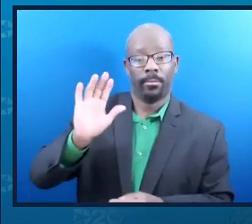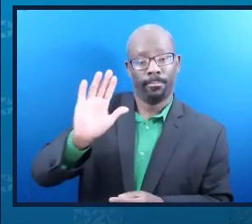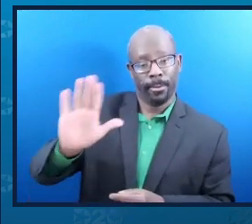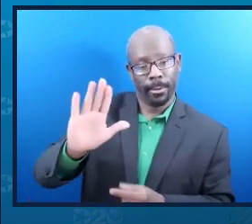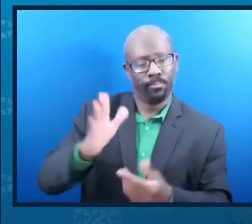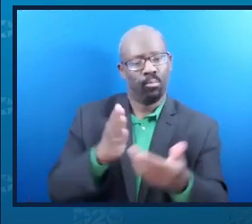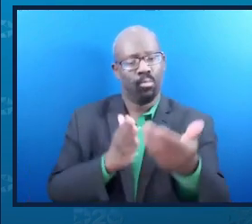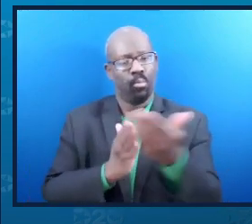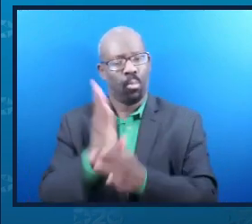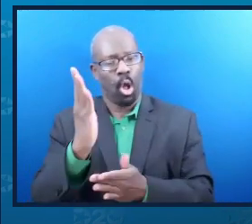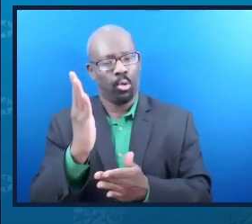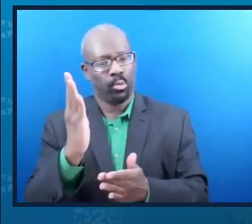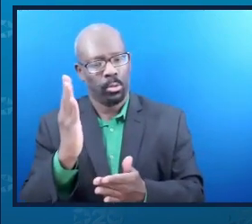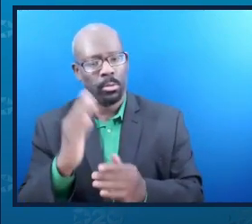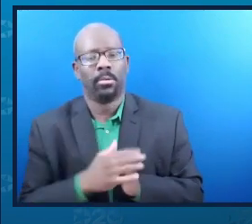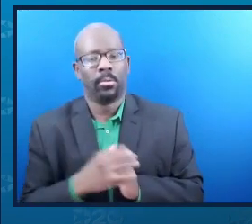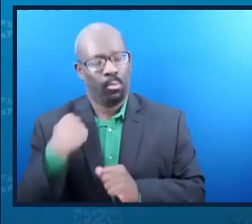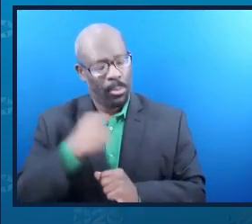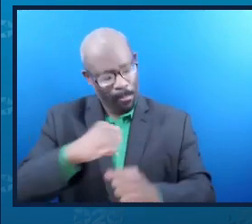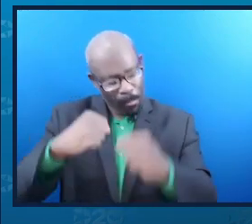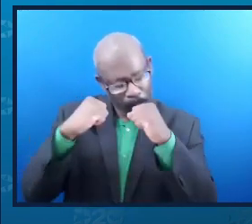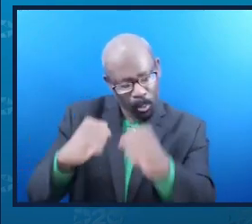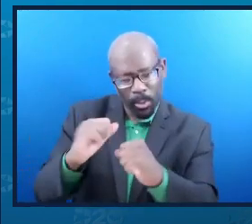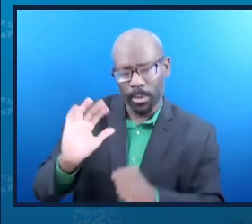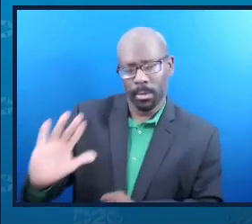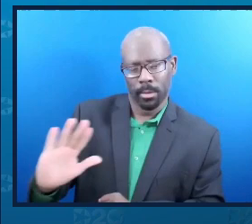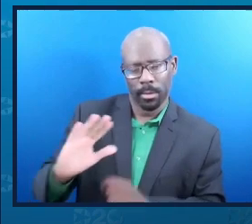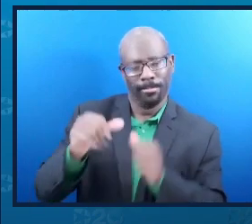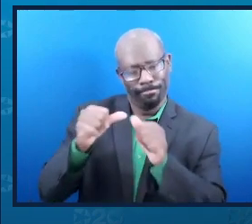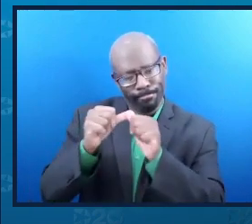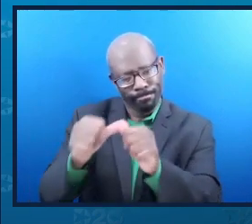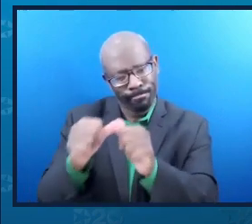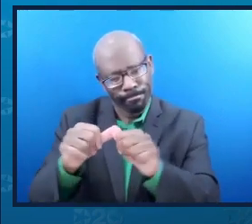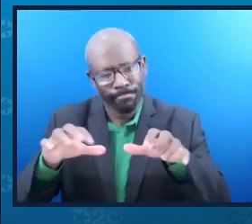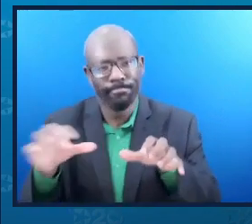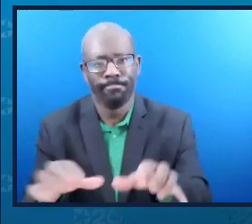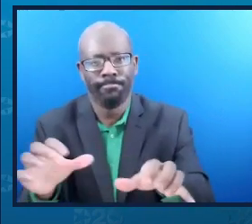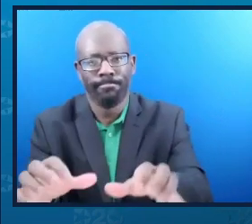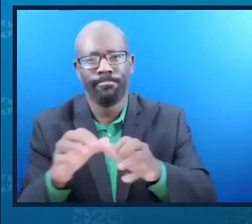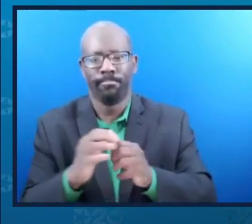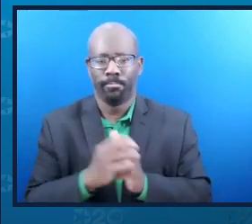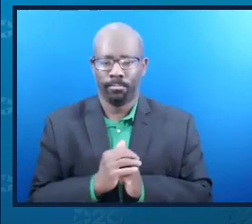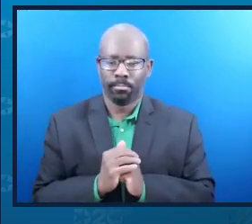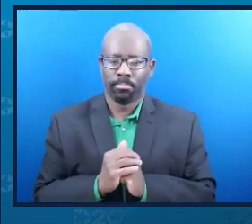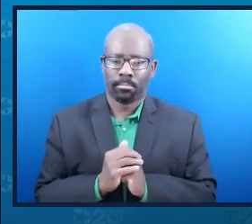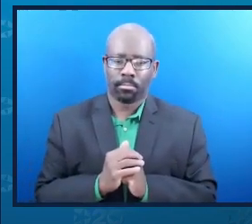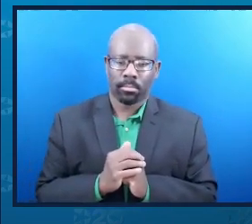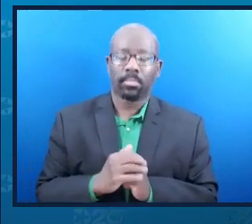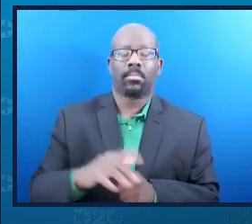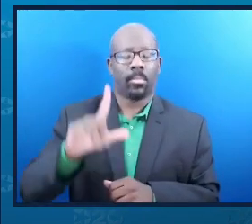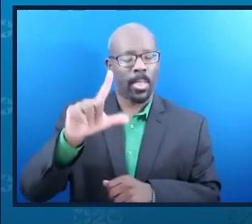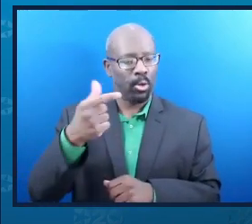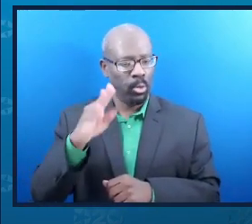ENACTING THE GEORGE FLOYD JUSTICE IN POLICING ACT. WE HAVE SENT THE SENATE BILLS TO PROTECT OUR DREAMERS, TO ADVANCE LGBTQ EQUALITY, TO END GUN VIOLENCE, TO PRESERVE OUR PLANET